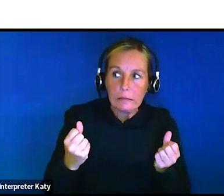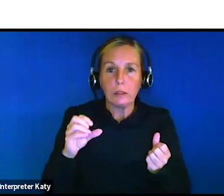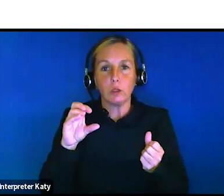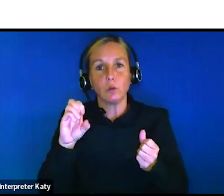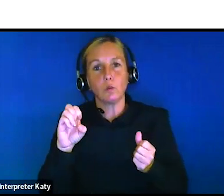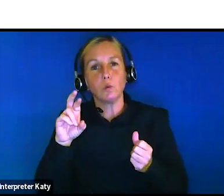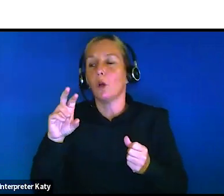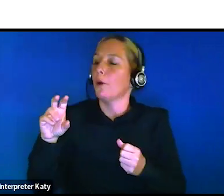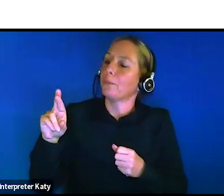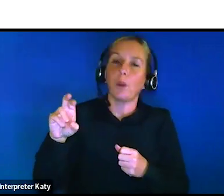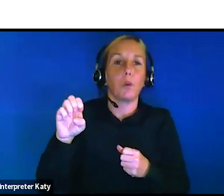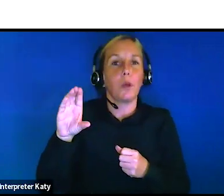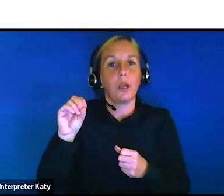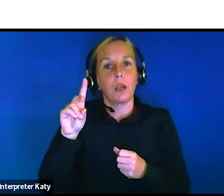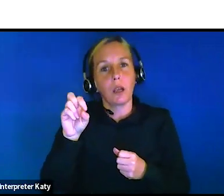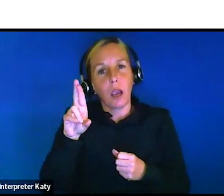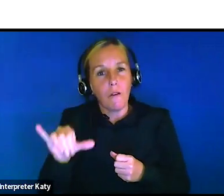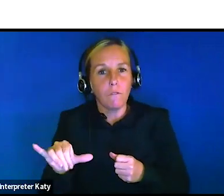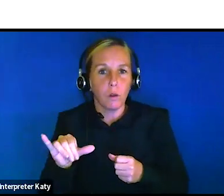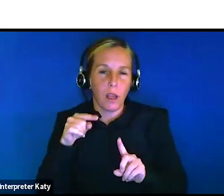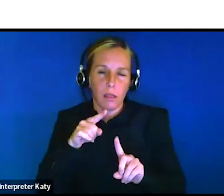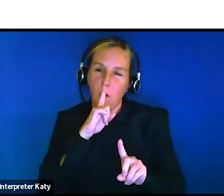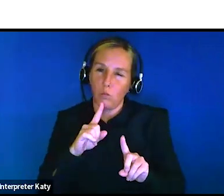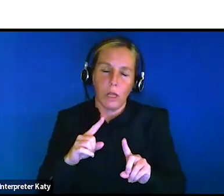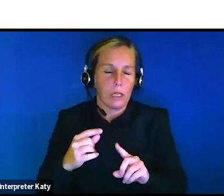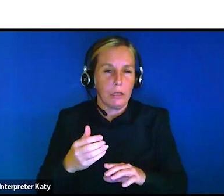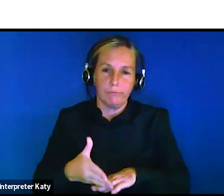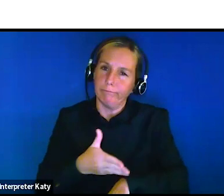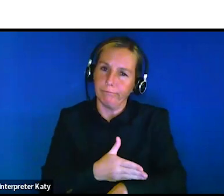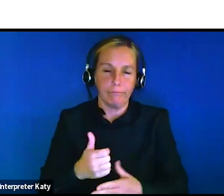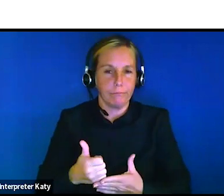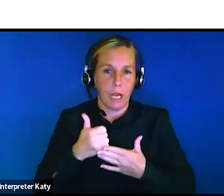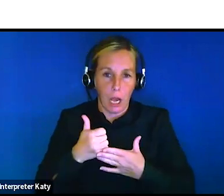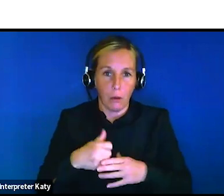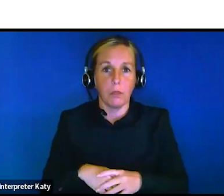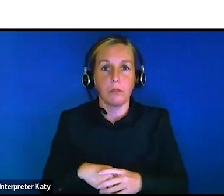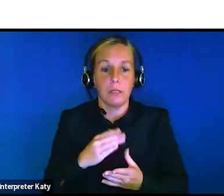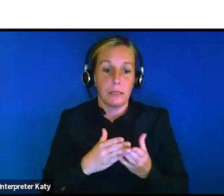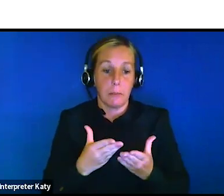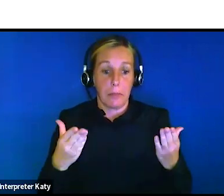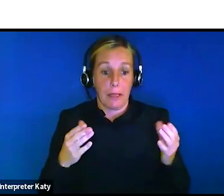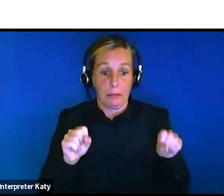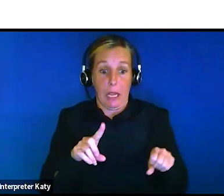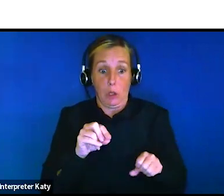Some of the things I've been able to do like owning a home and having children--